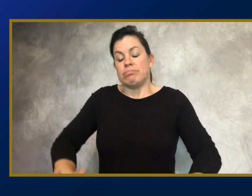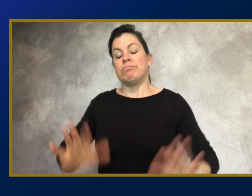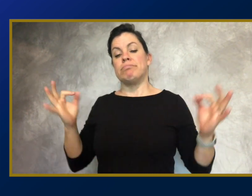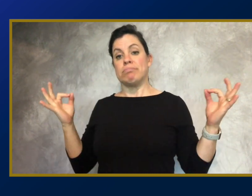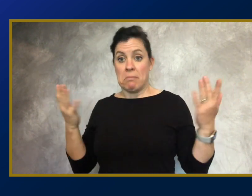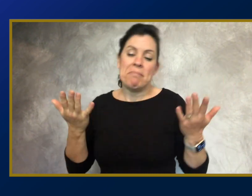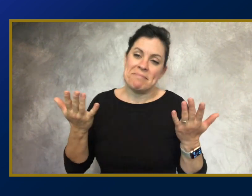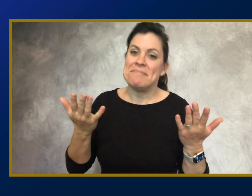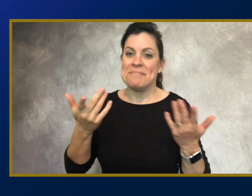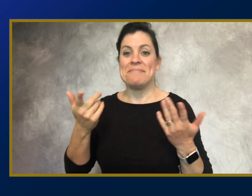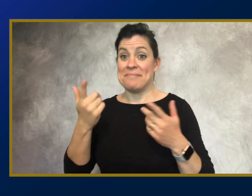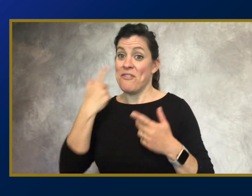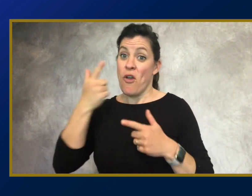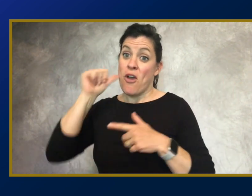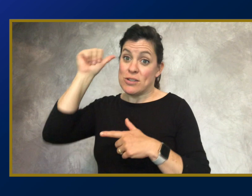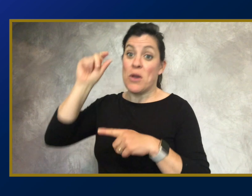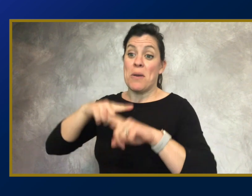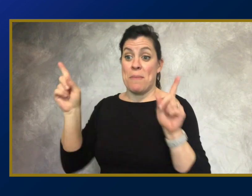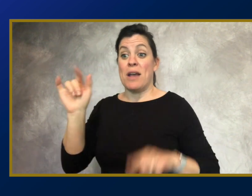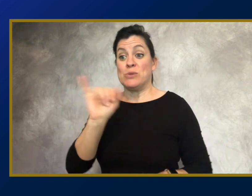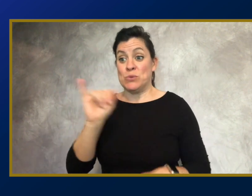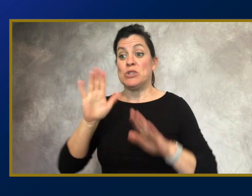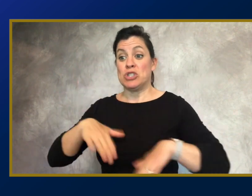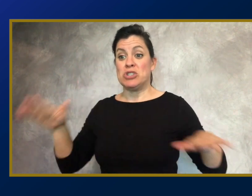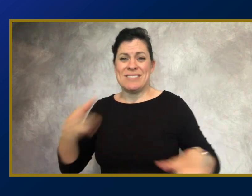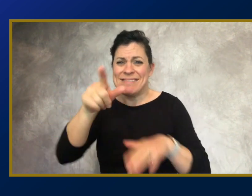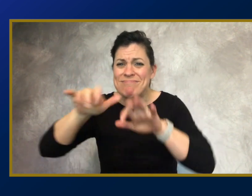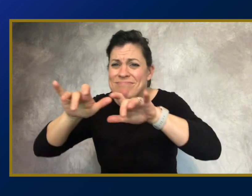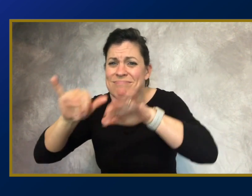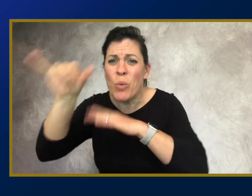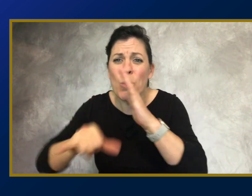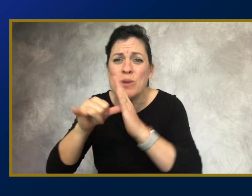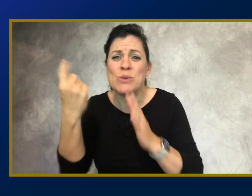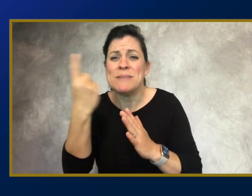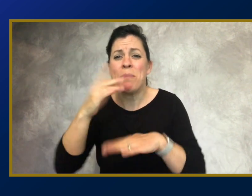You can go on YouTube. Go on the internet. Find a basic yoga routine and do it with your child.